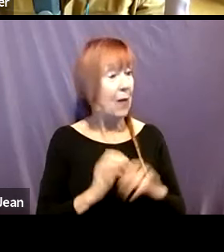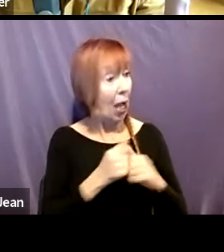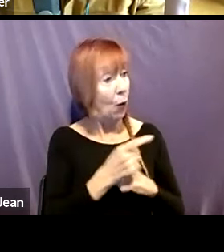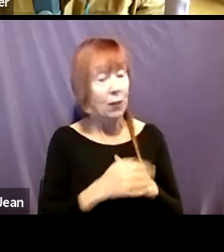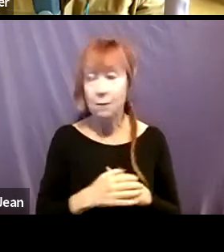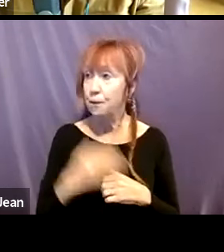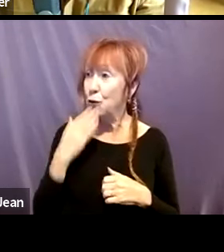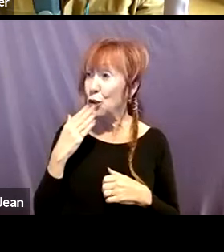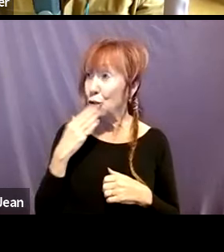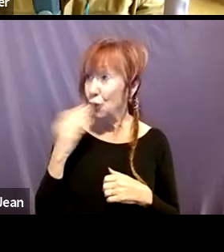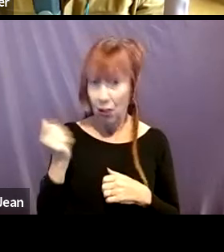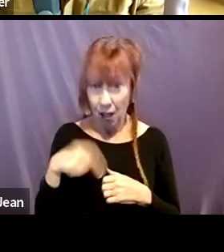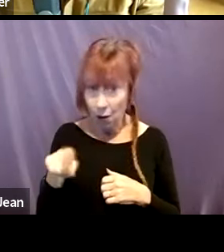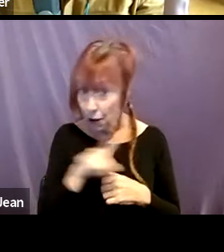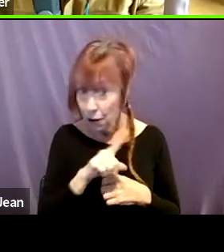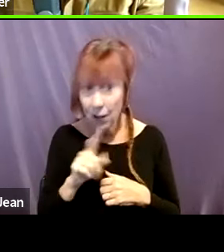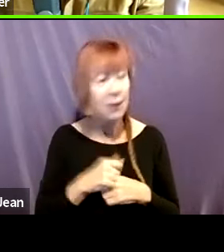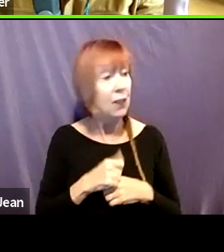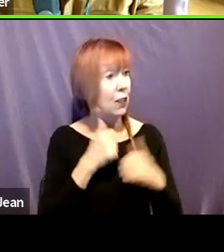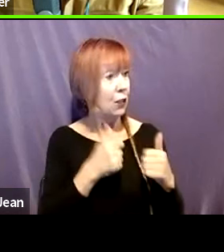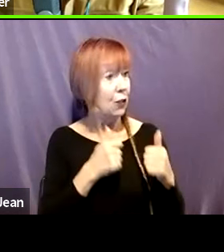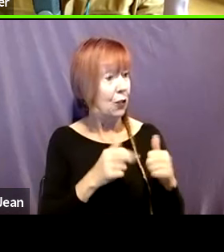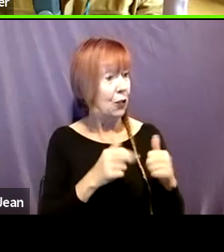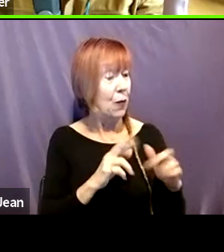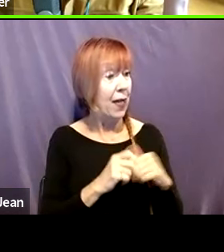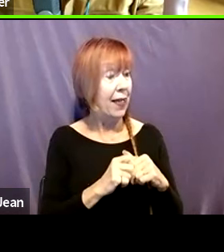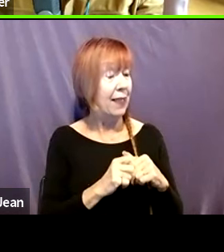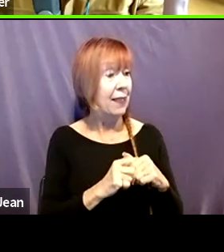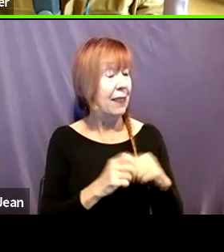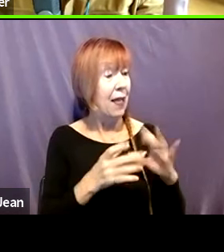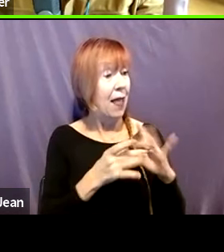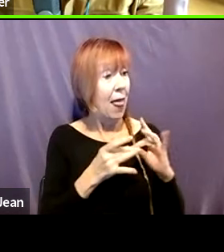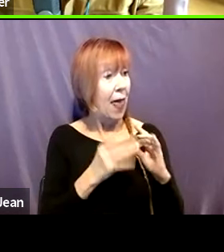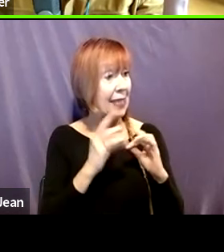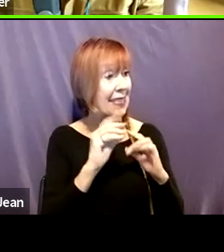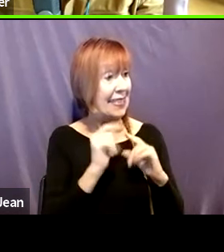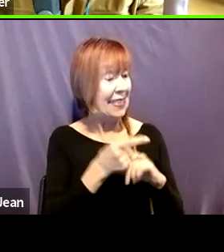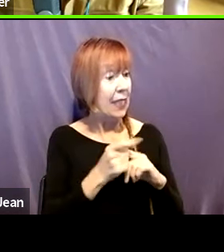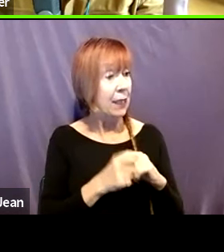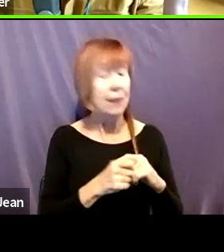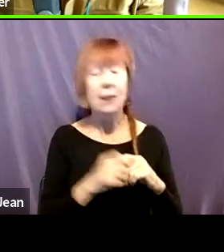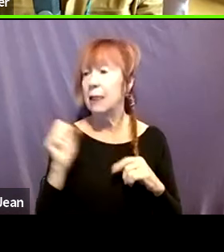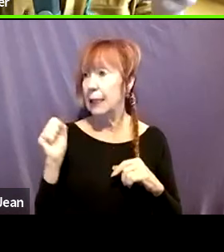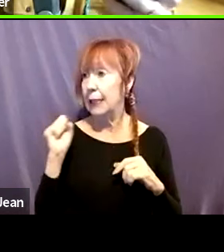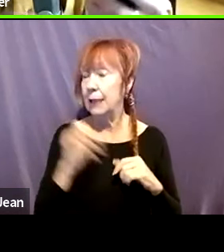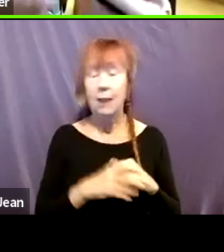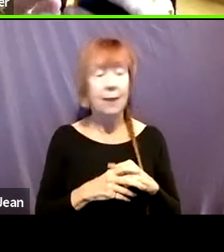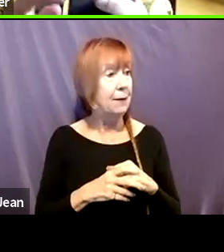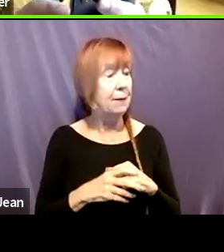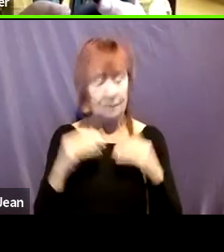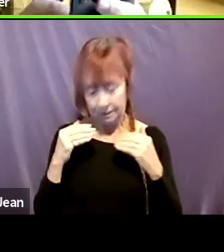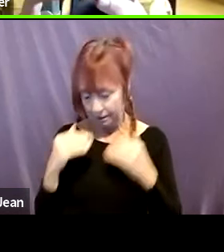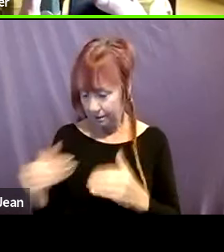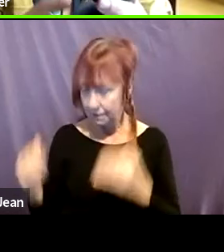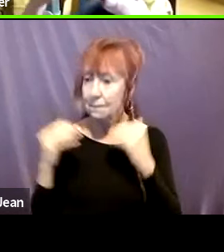How are you all? Good, good, you ready to give us who you are in 60 seconds? Yes. All right, away we go.